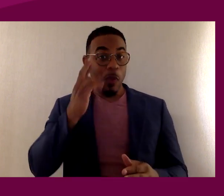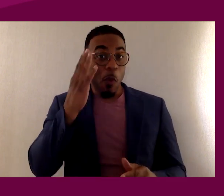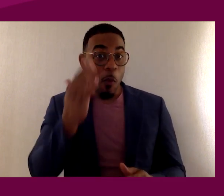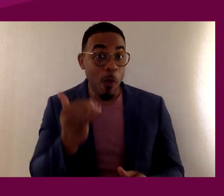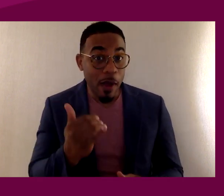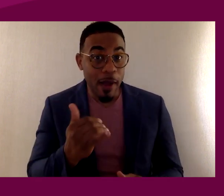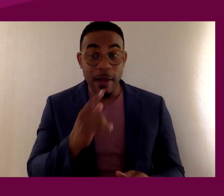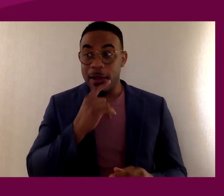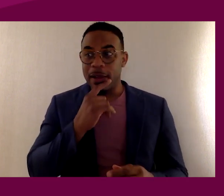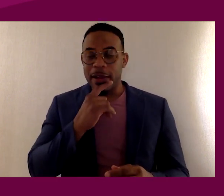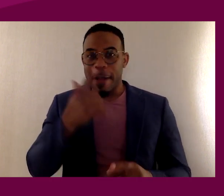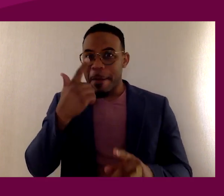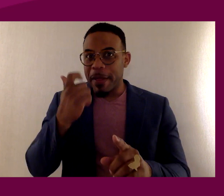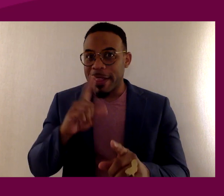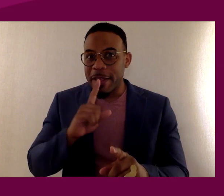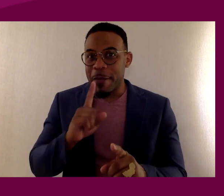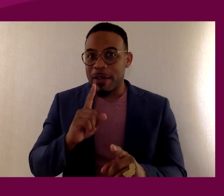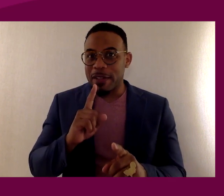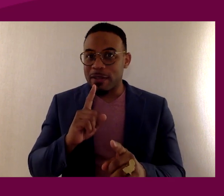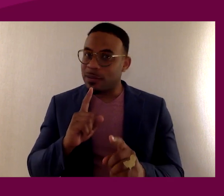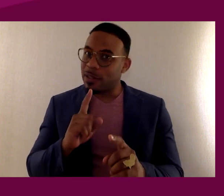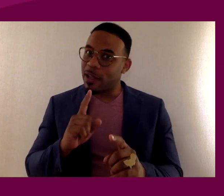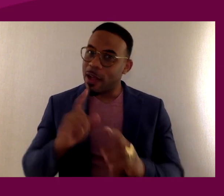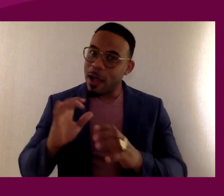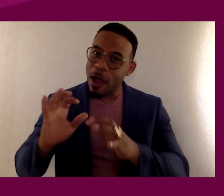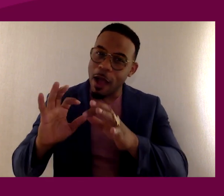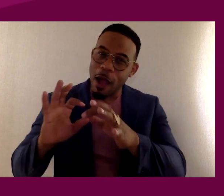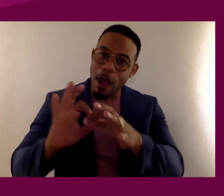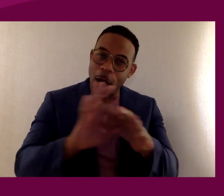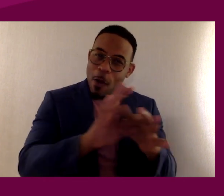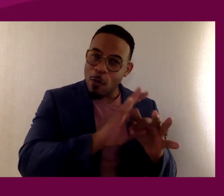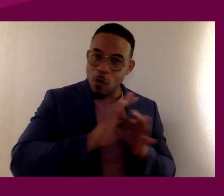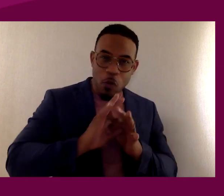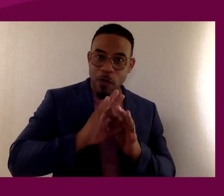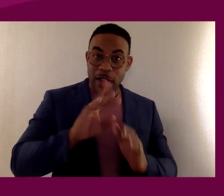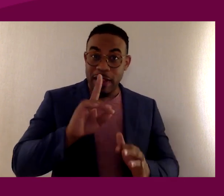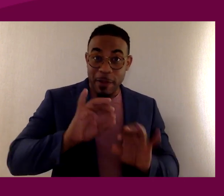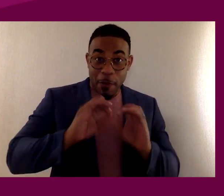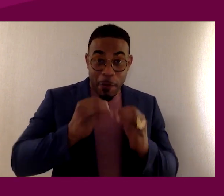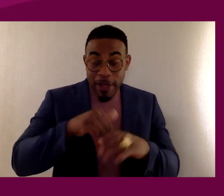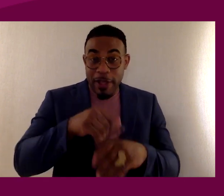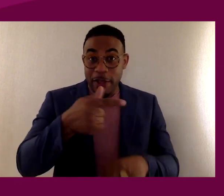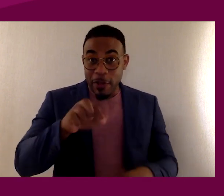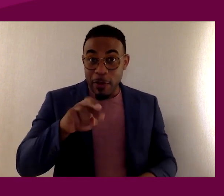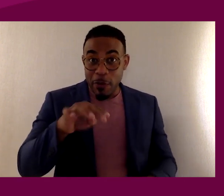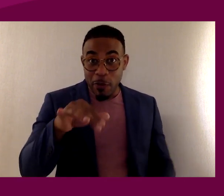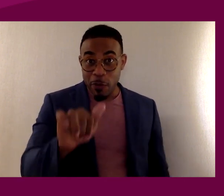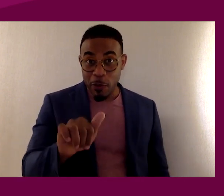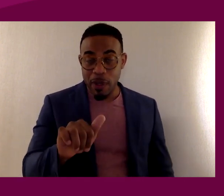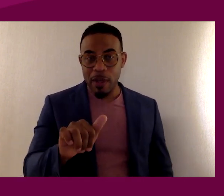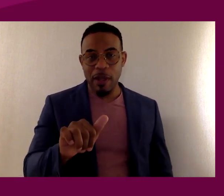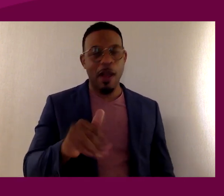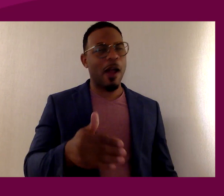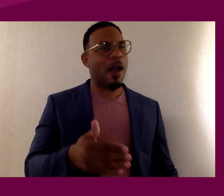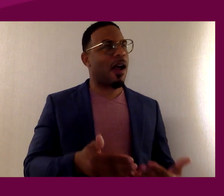organization there. The reason was, because there was a coalition of disability organizations in